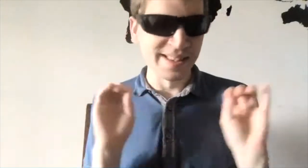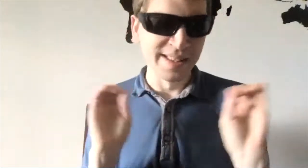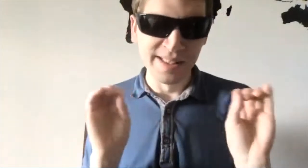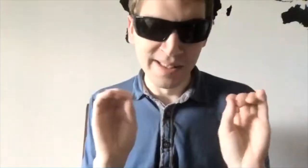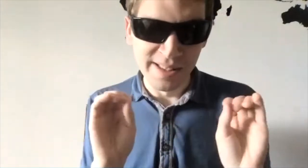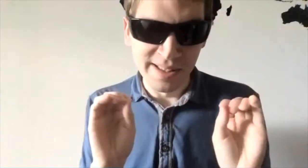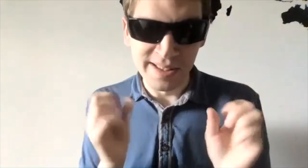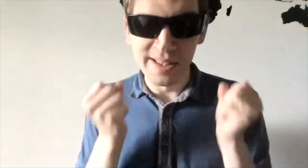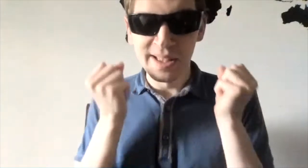And then there's a deaf-blind community.